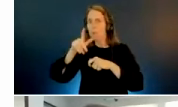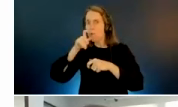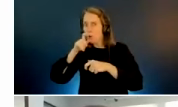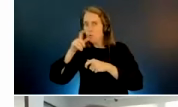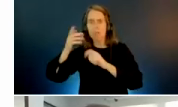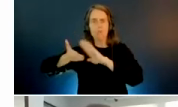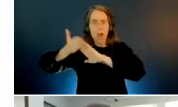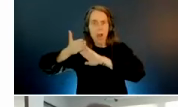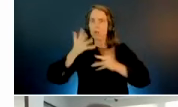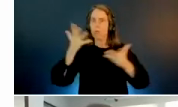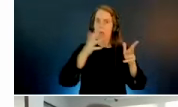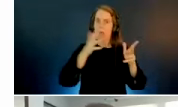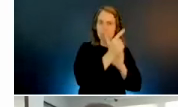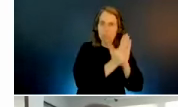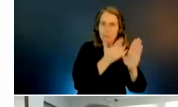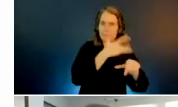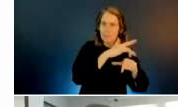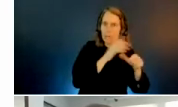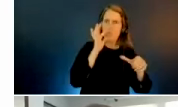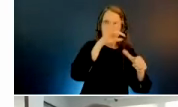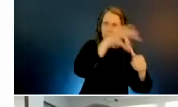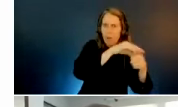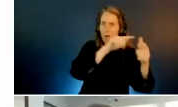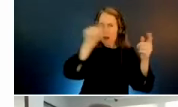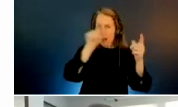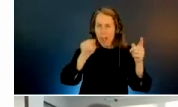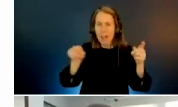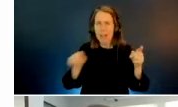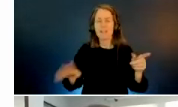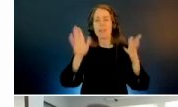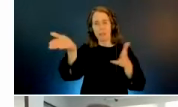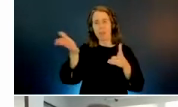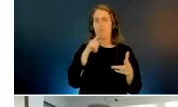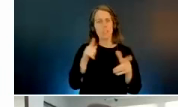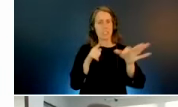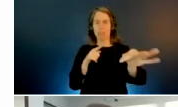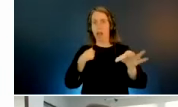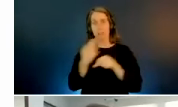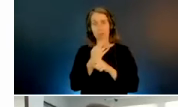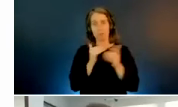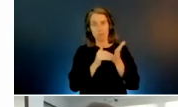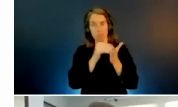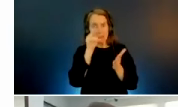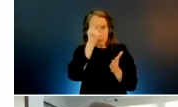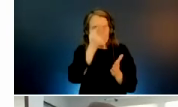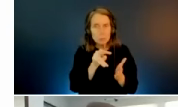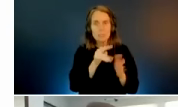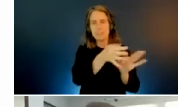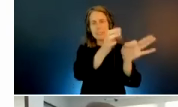very very easy to navigate they do a good job of making it simple and we can go to the next slide